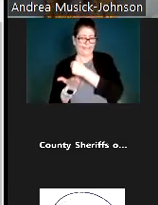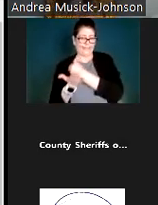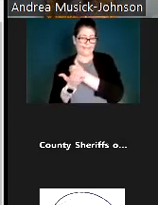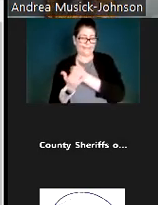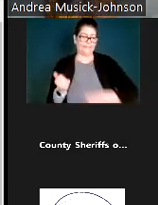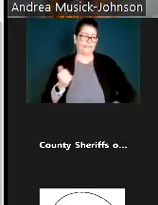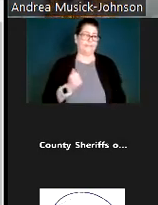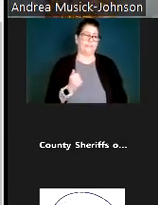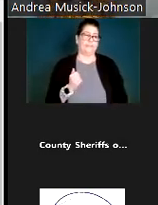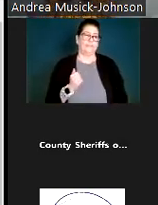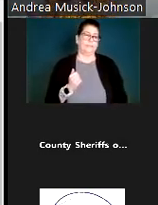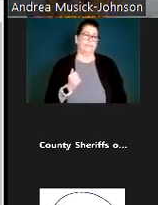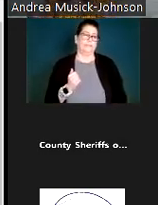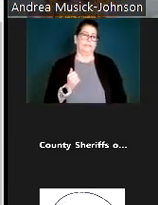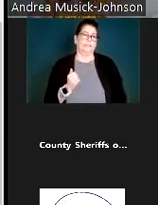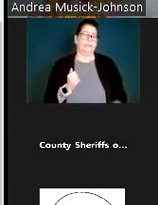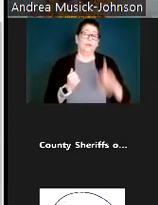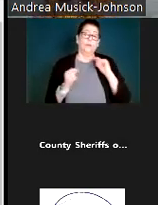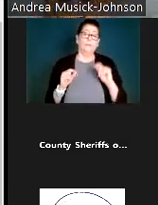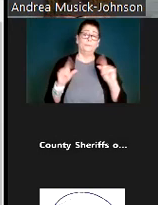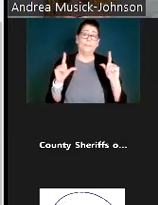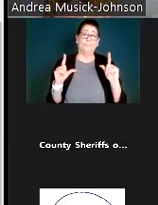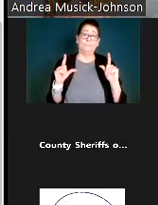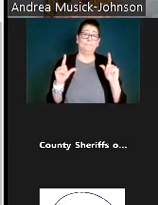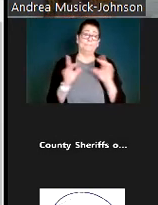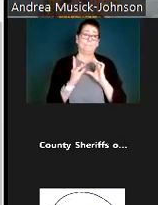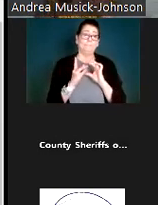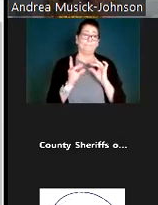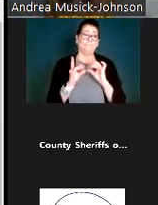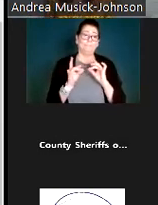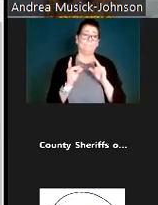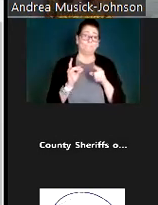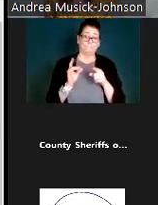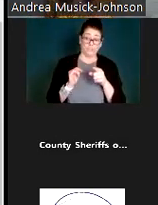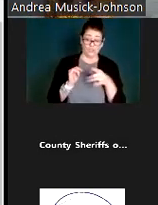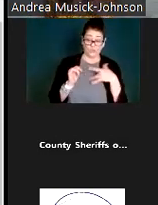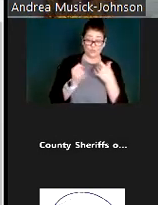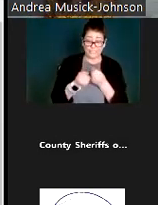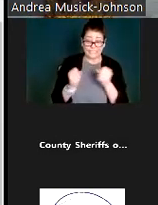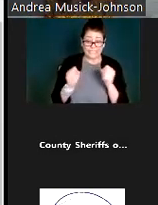is it's going to immediately pop up a message that asks if you feel safe. If you don't